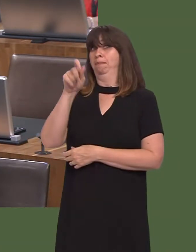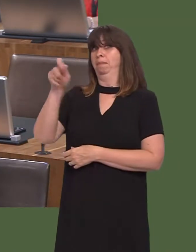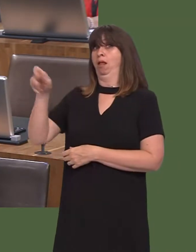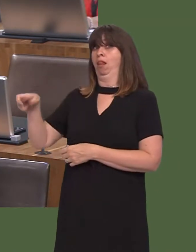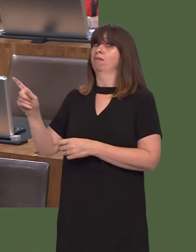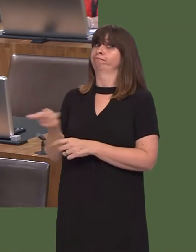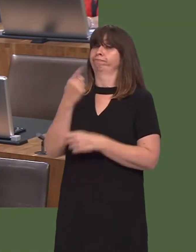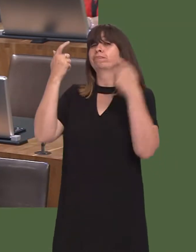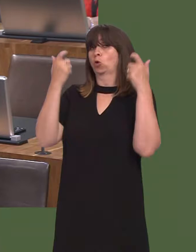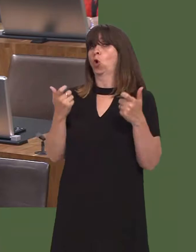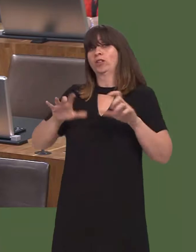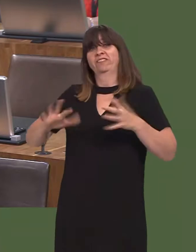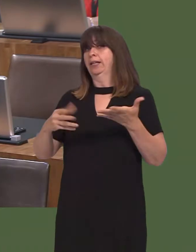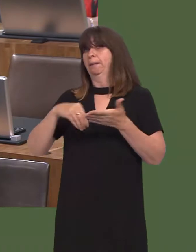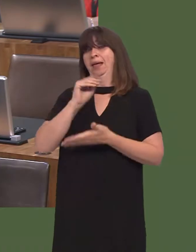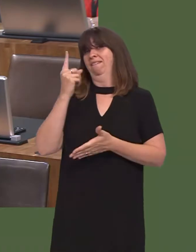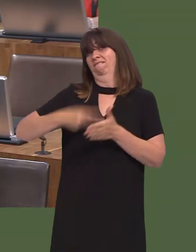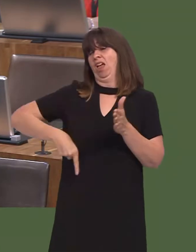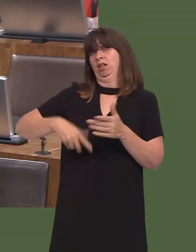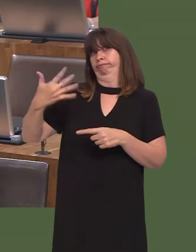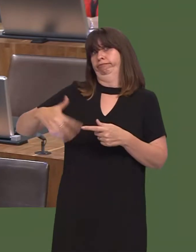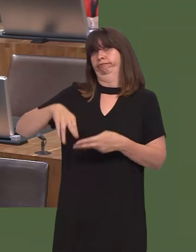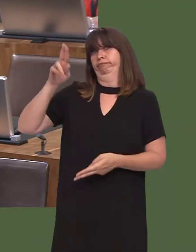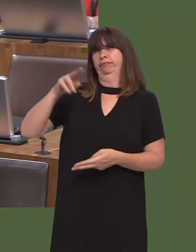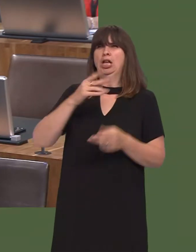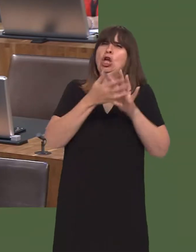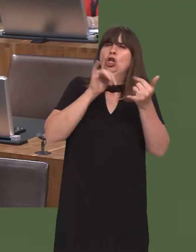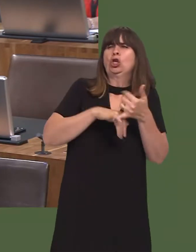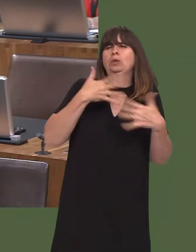itís difficult to know why that is. I can say that the idea that they face costs of